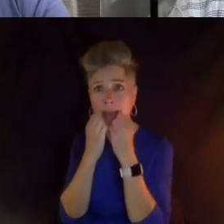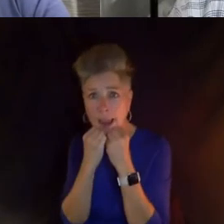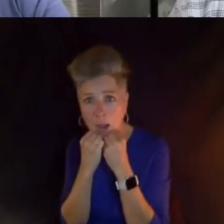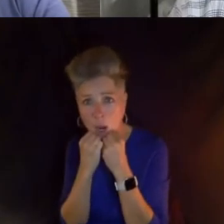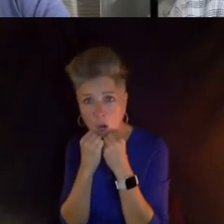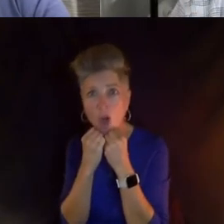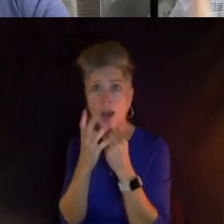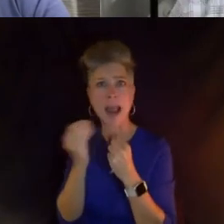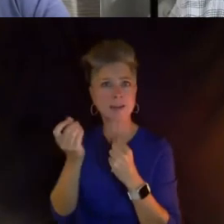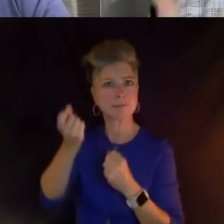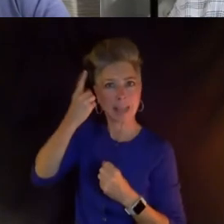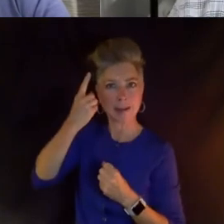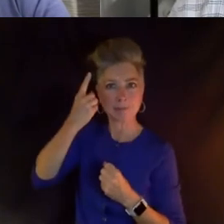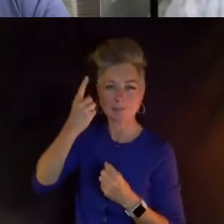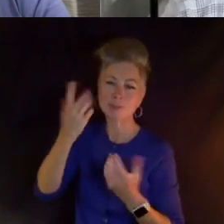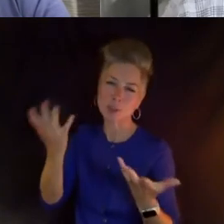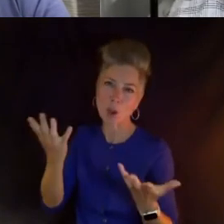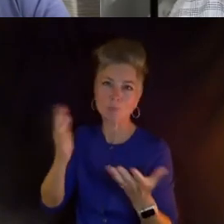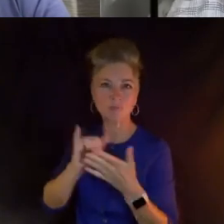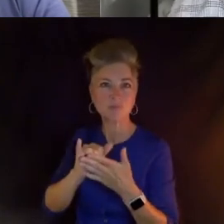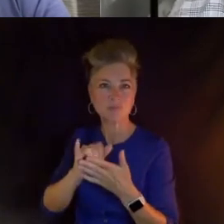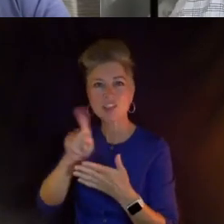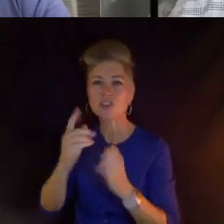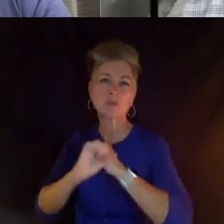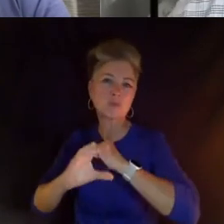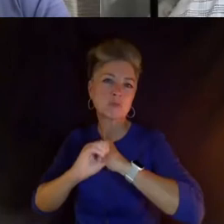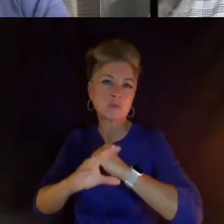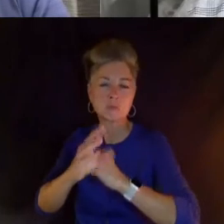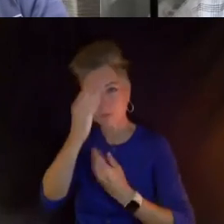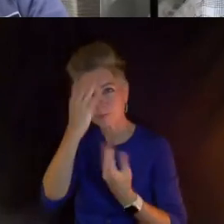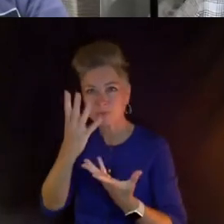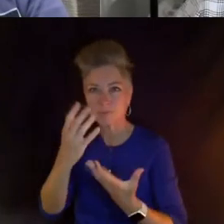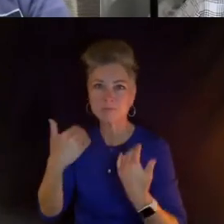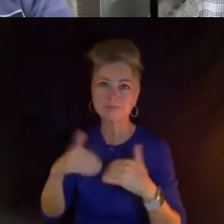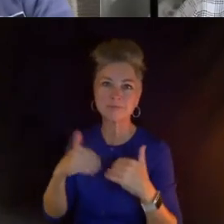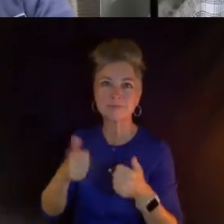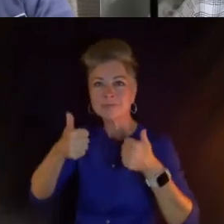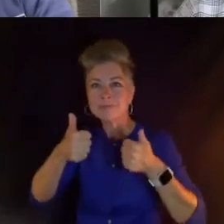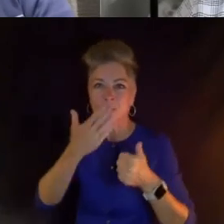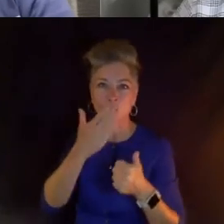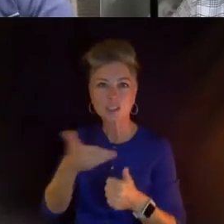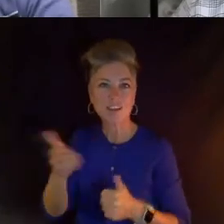So that's just a kind of a plug for, yay, good stuff. Yeah, Ray. (Annie giggles)